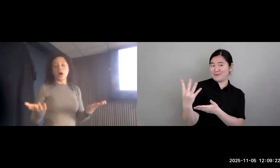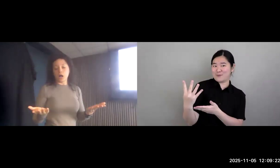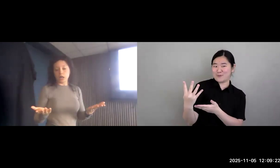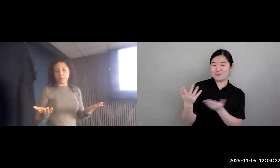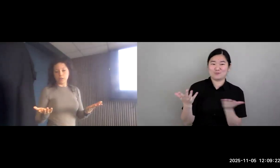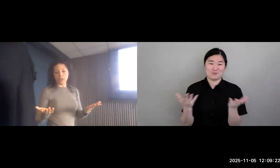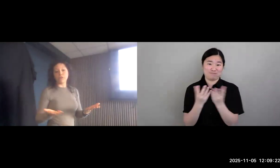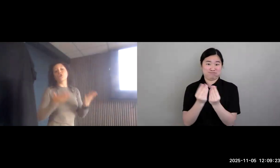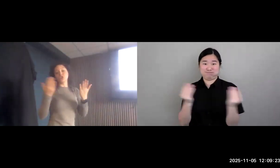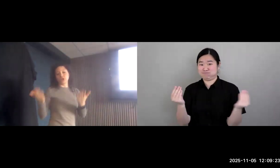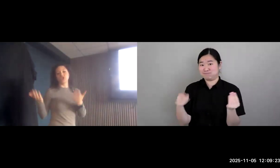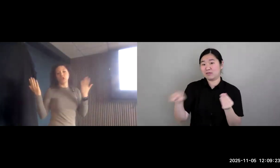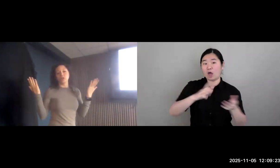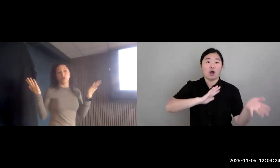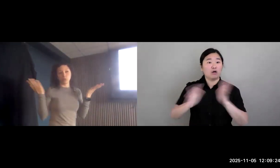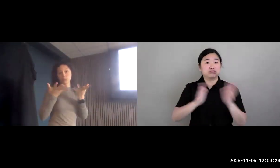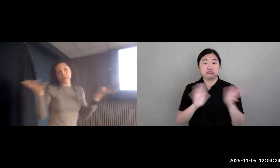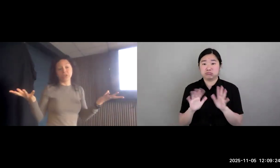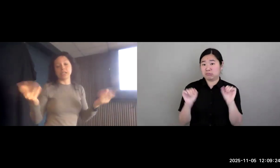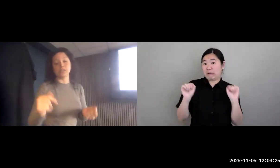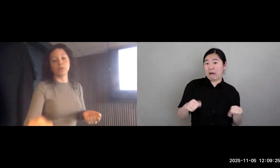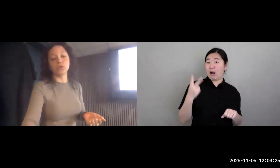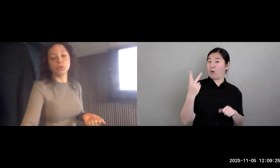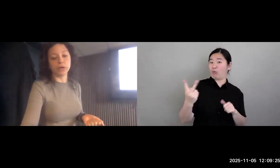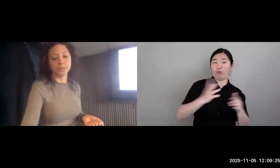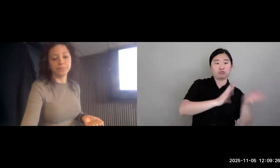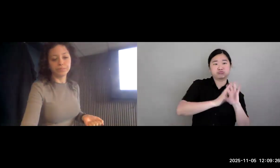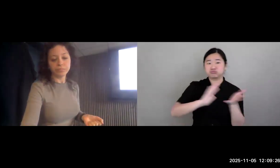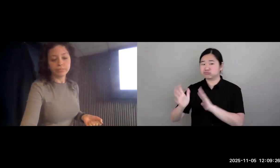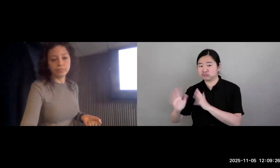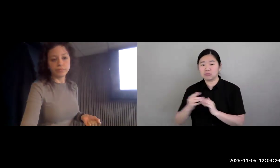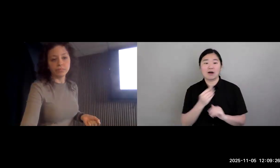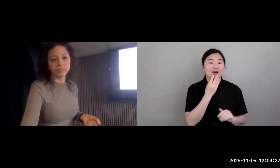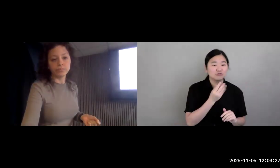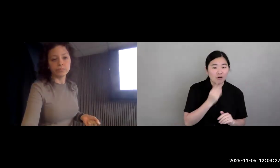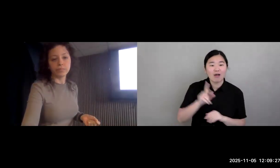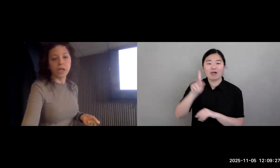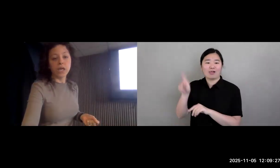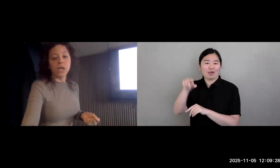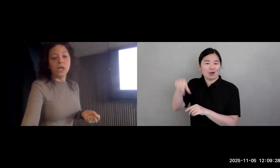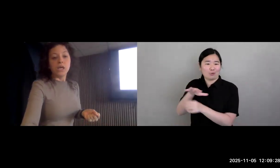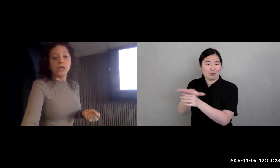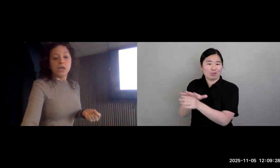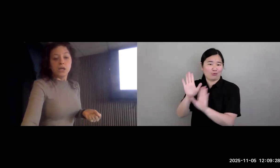the fourth generation, they were kids, they were too young.